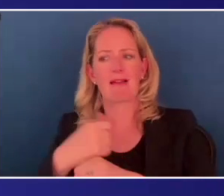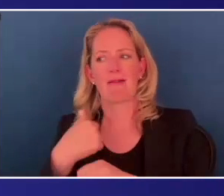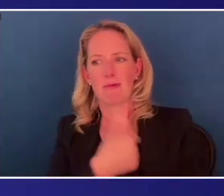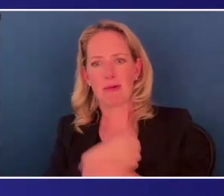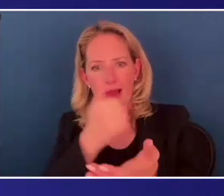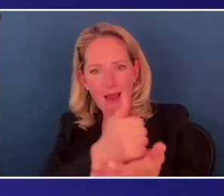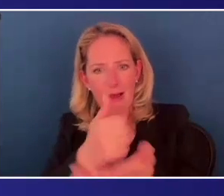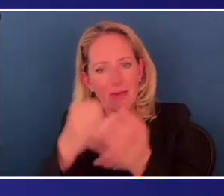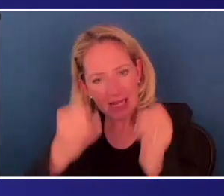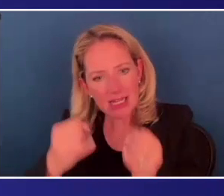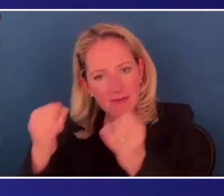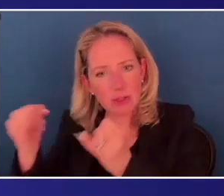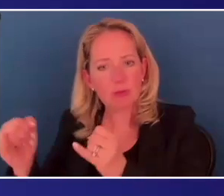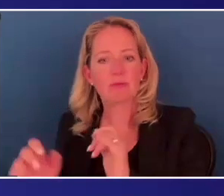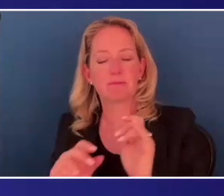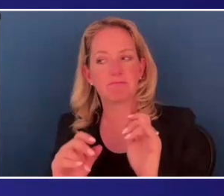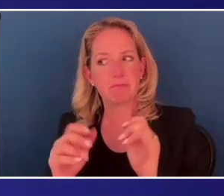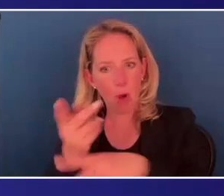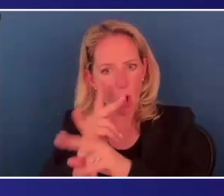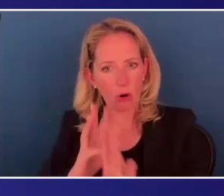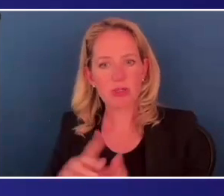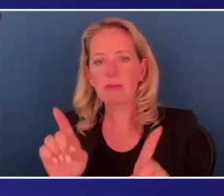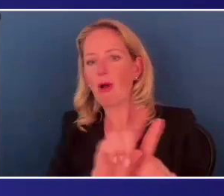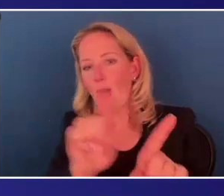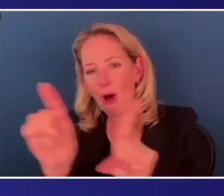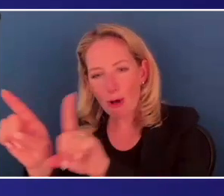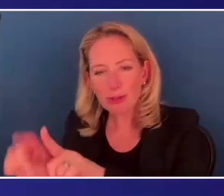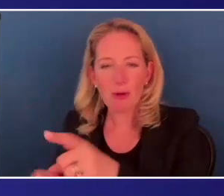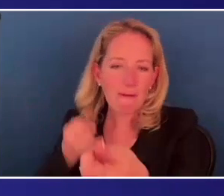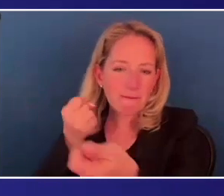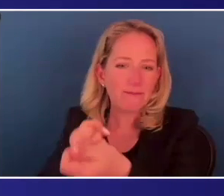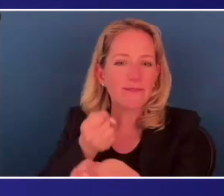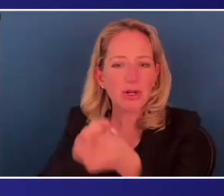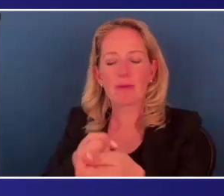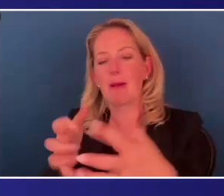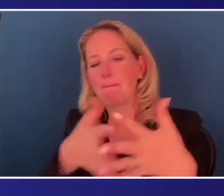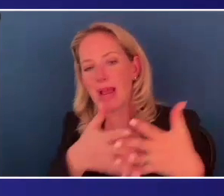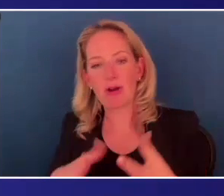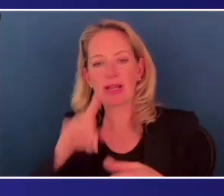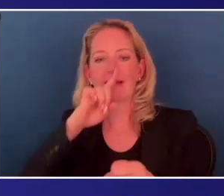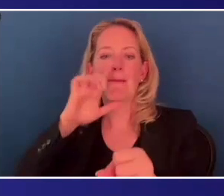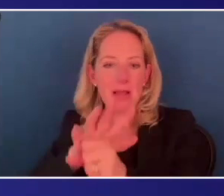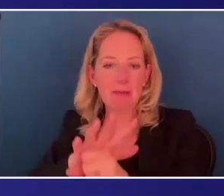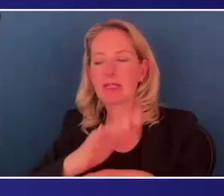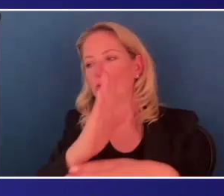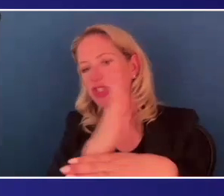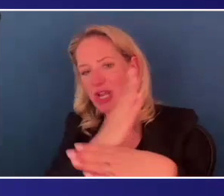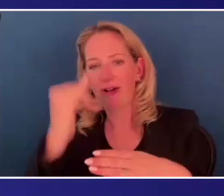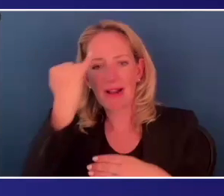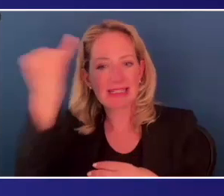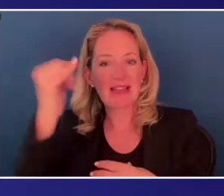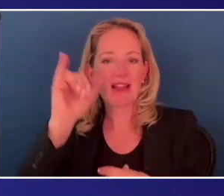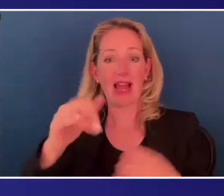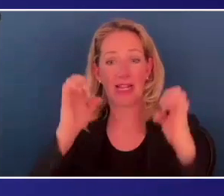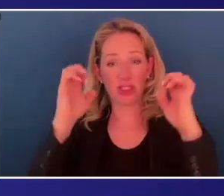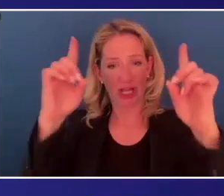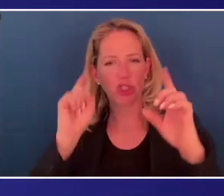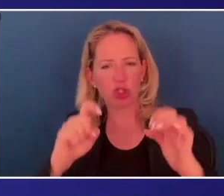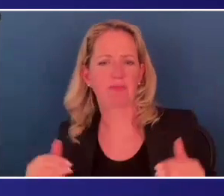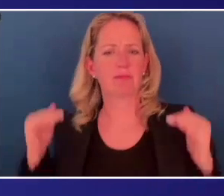We're affirming an American commitment to a shared opportunity and the idea that education should have lift. And not a track.